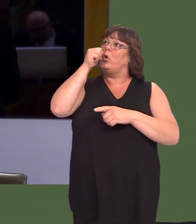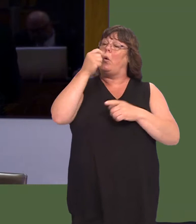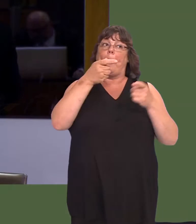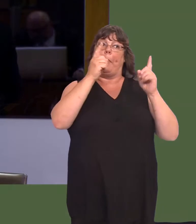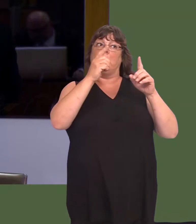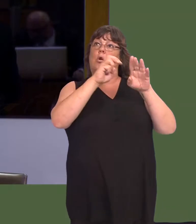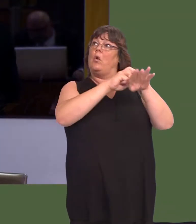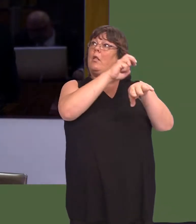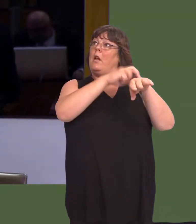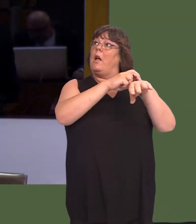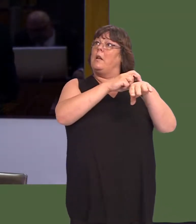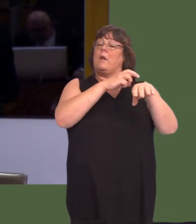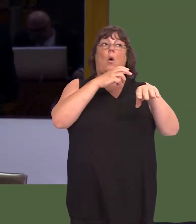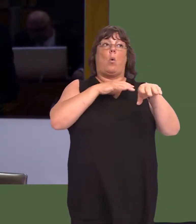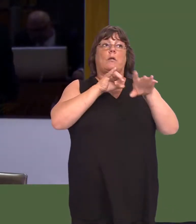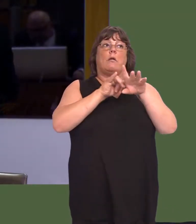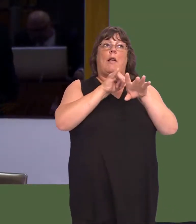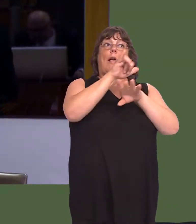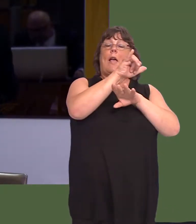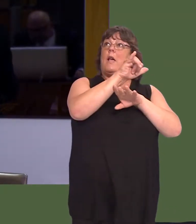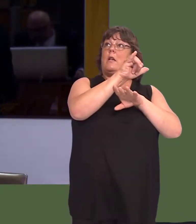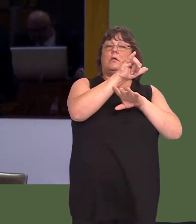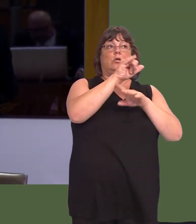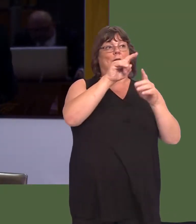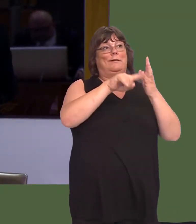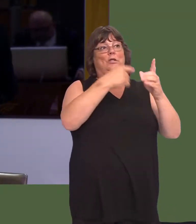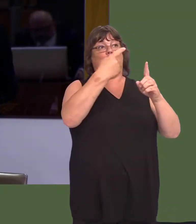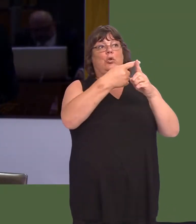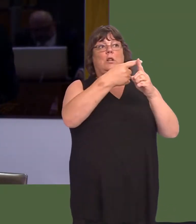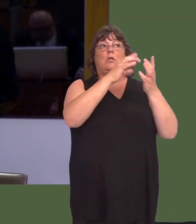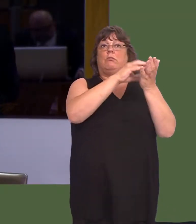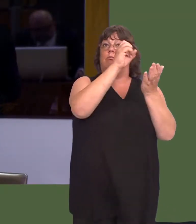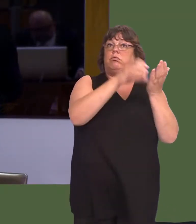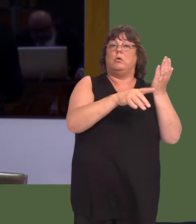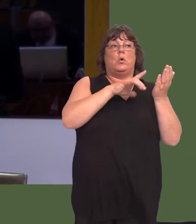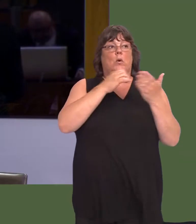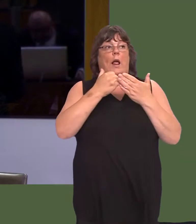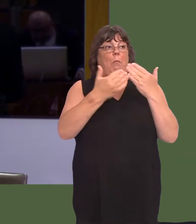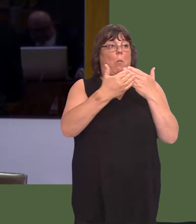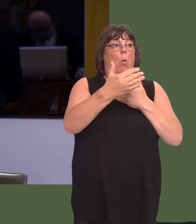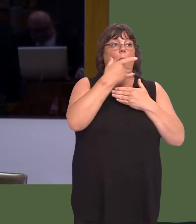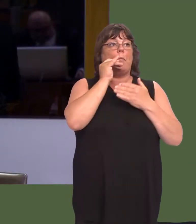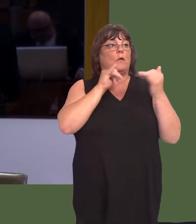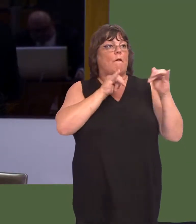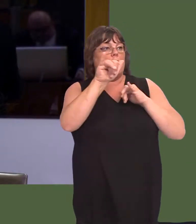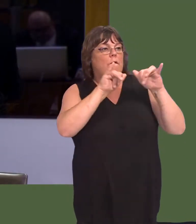of abolishing air passenger duty to help air passengers support growth, jobs and cut costs from businesses.